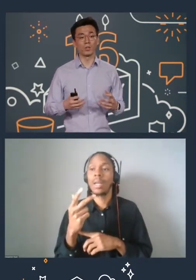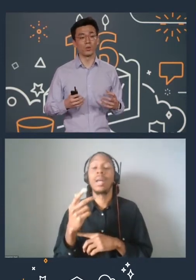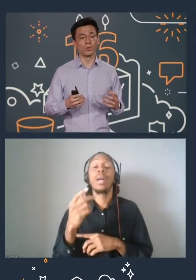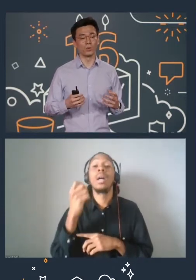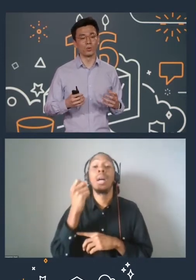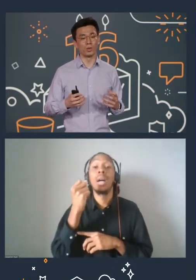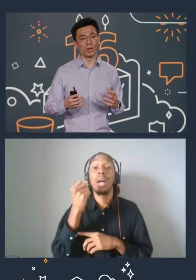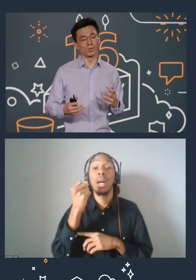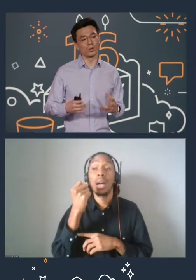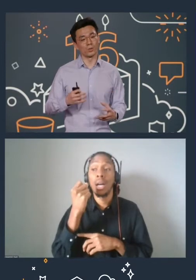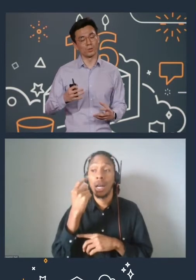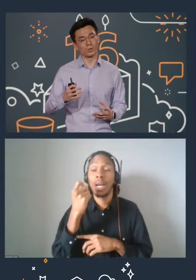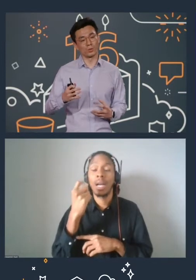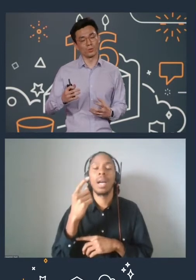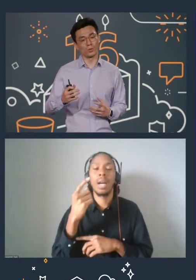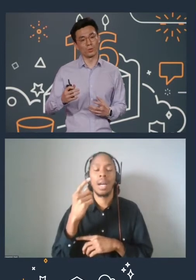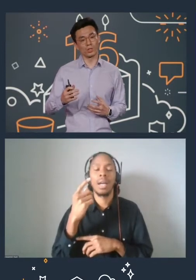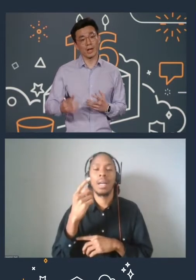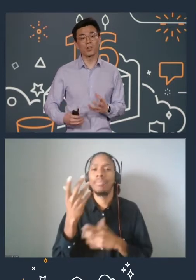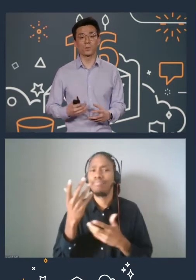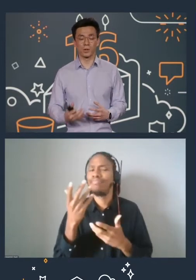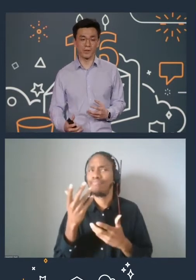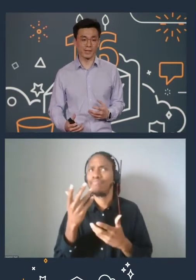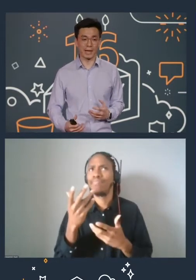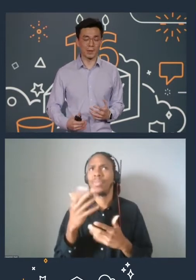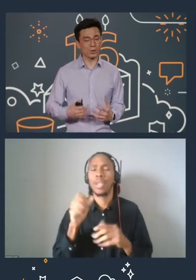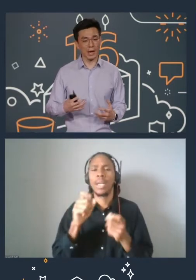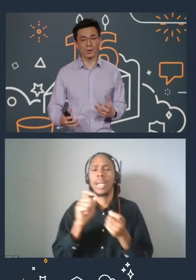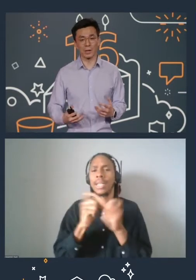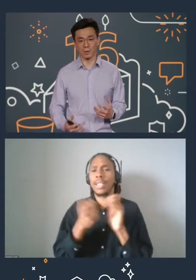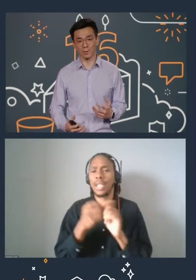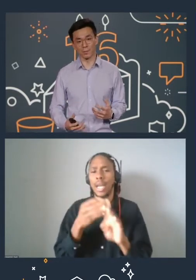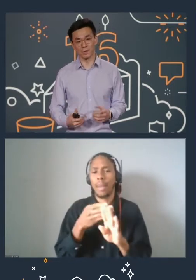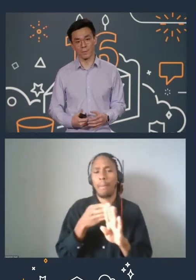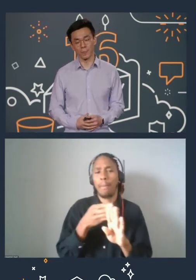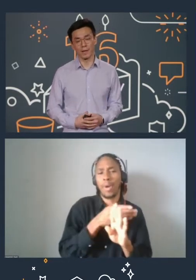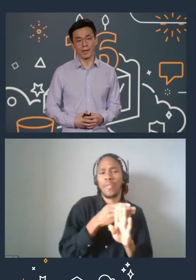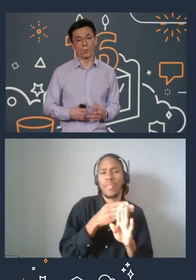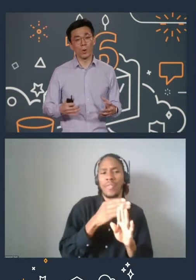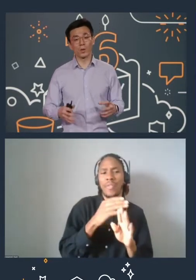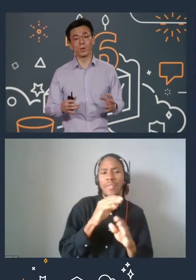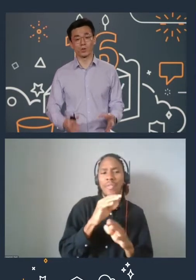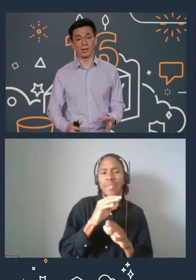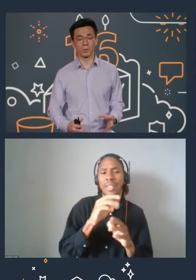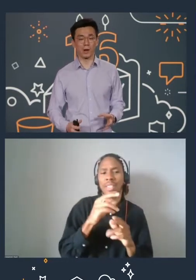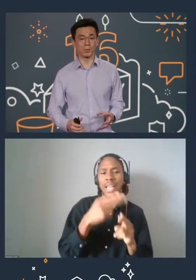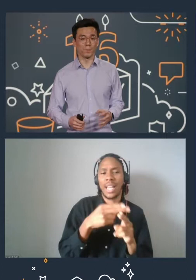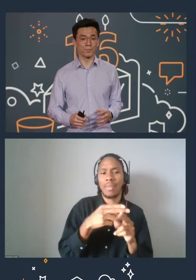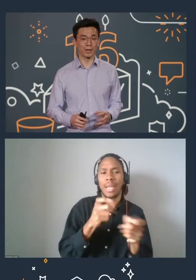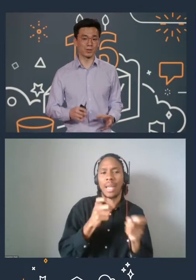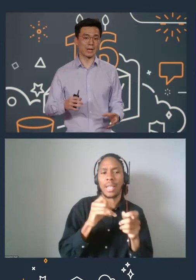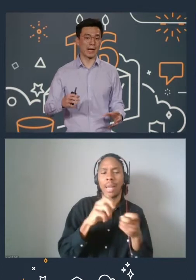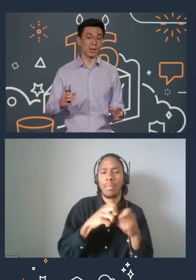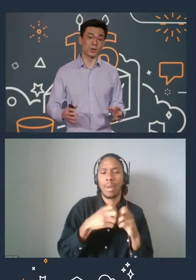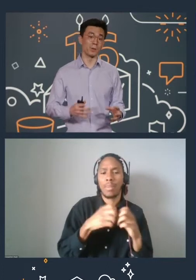to change your prefix naming to handle that problems. And one way to address a problem is to add entropy